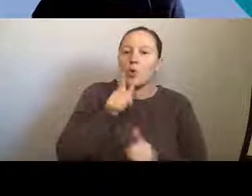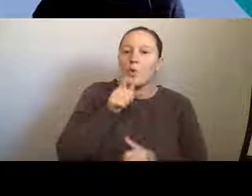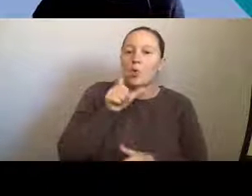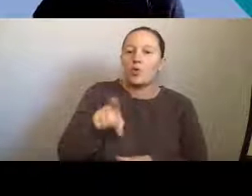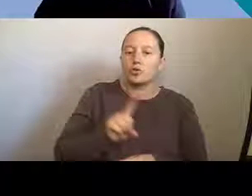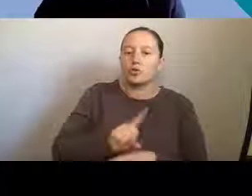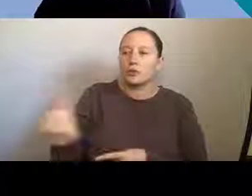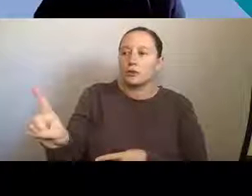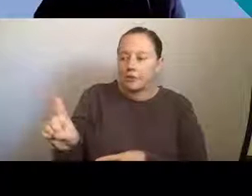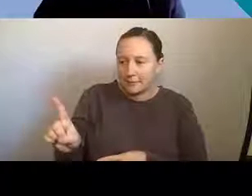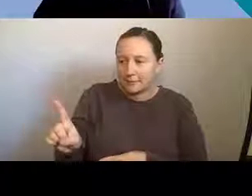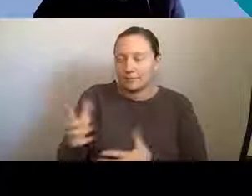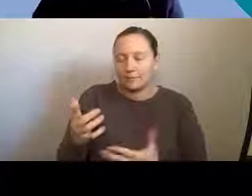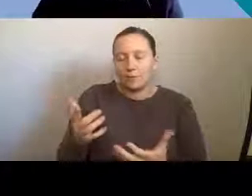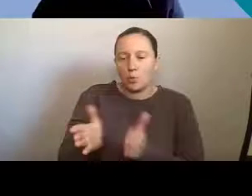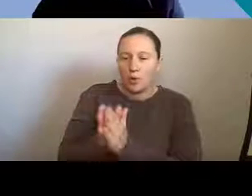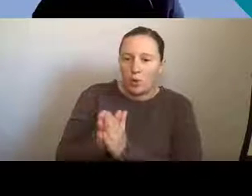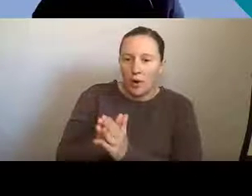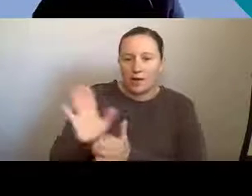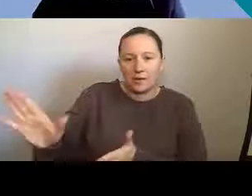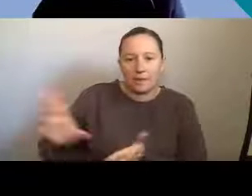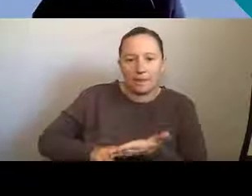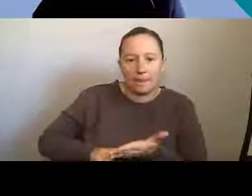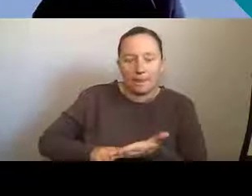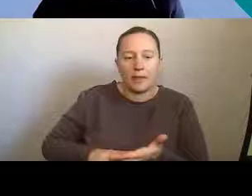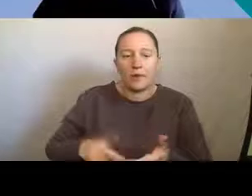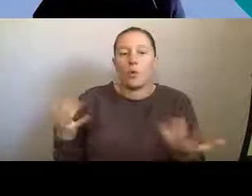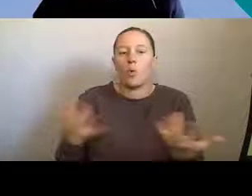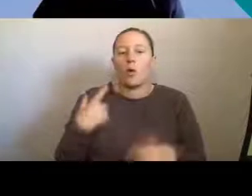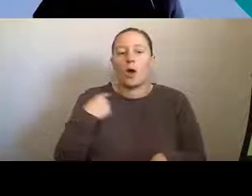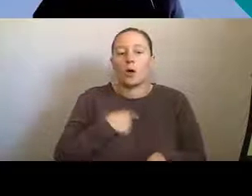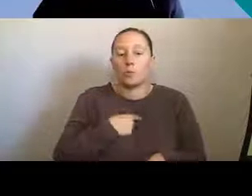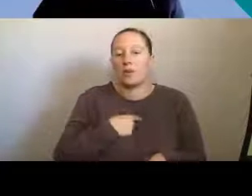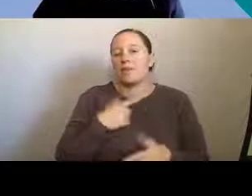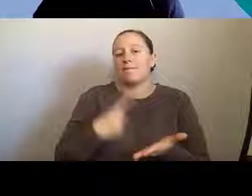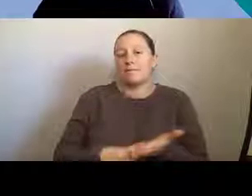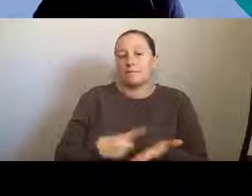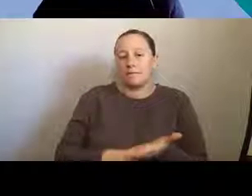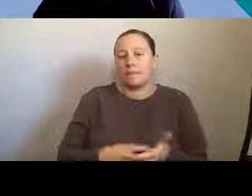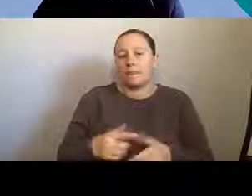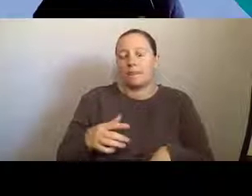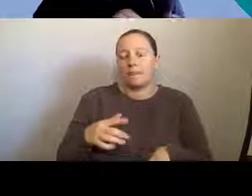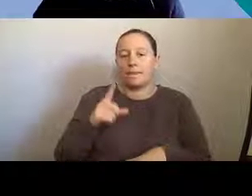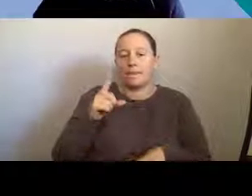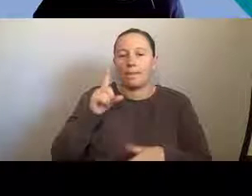Now the example we've been exploring throughout the course of this presentation involves research with children,